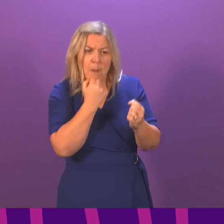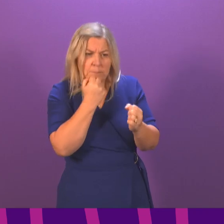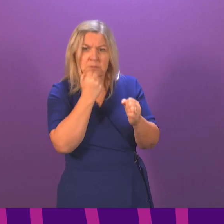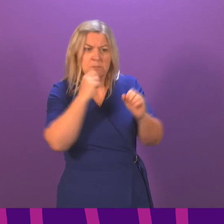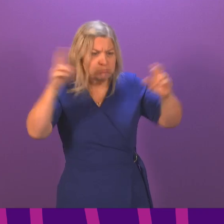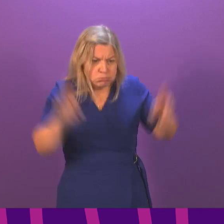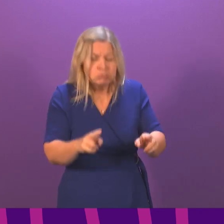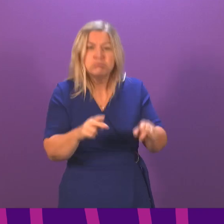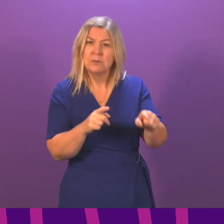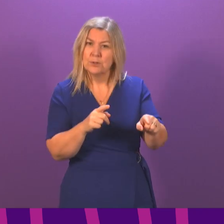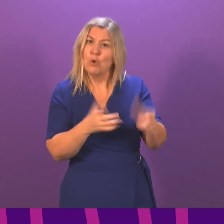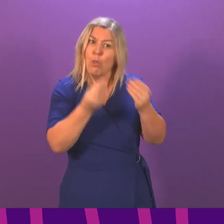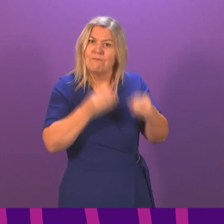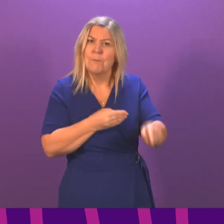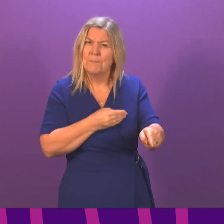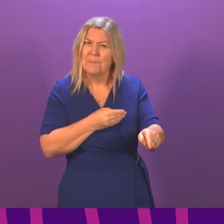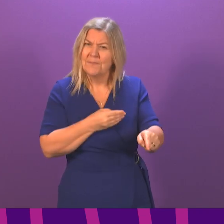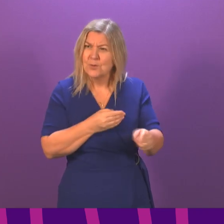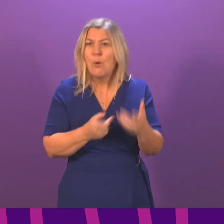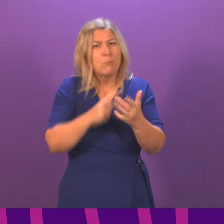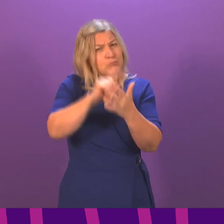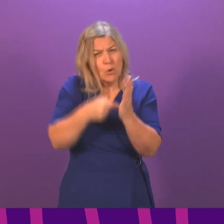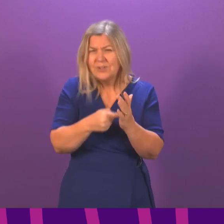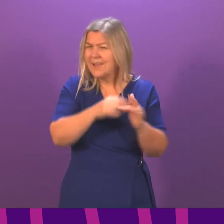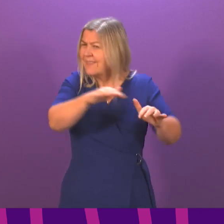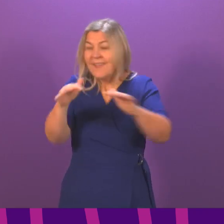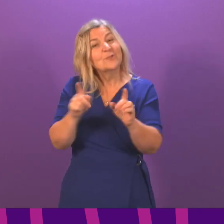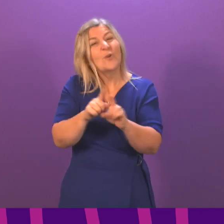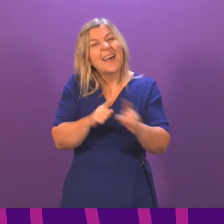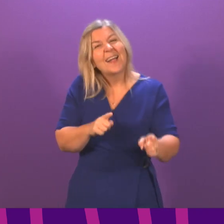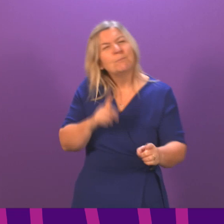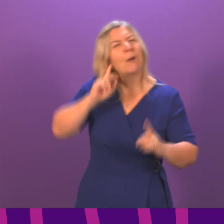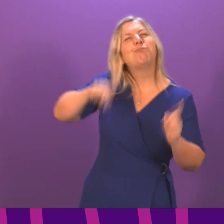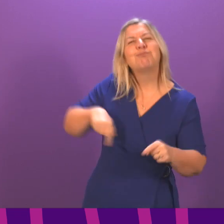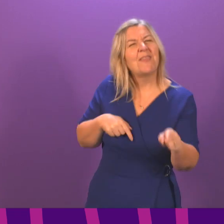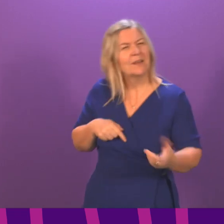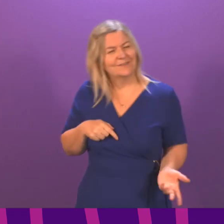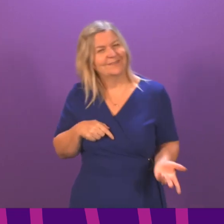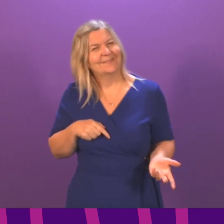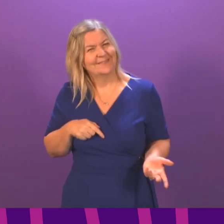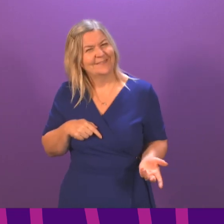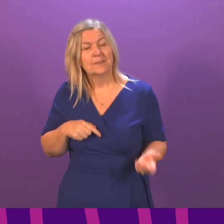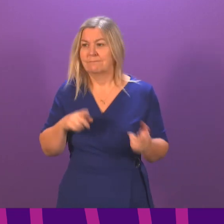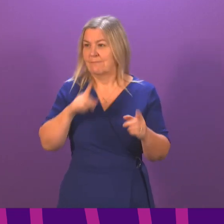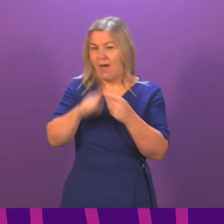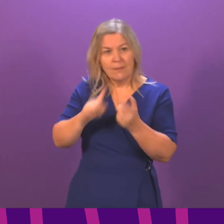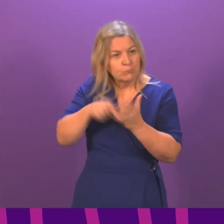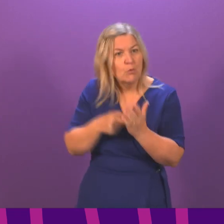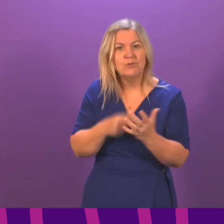Yesterday, the health secretary talked about the other work that we are doing with all 11 local authorities in level 4 and the five health boards that cover those areas to roll